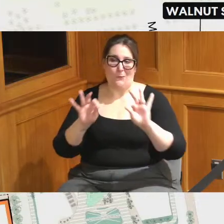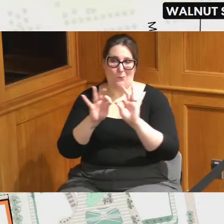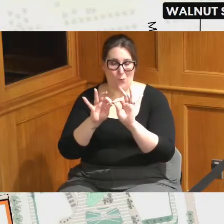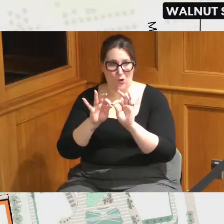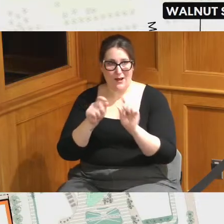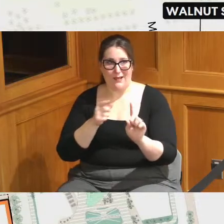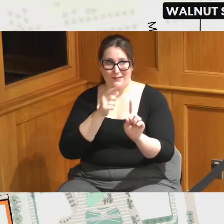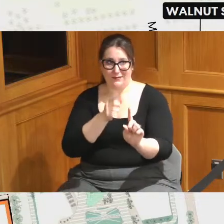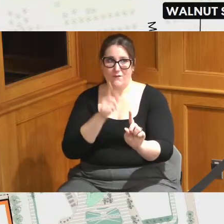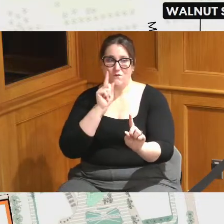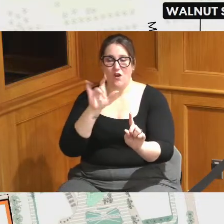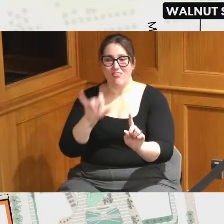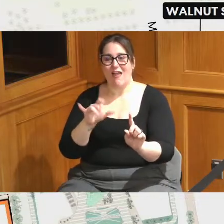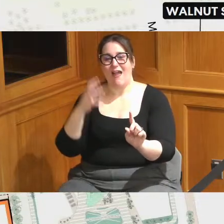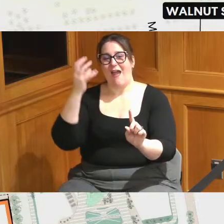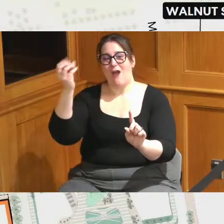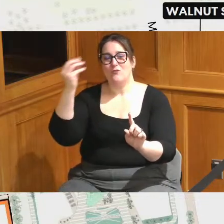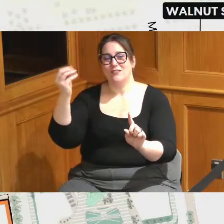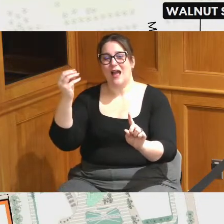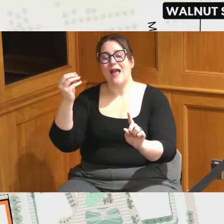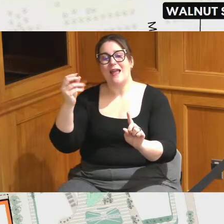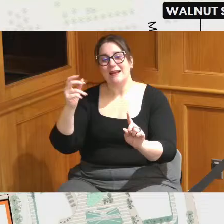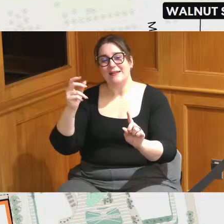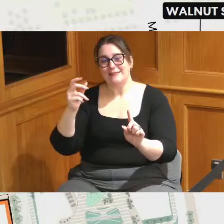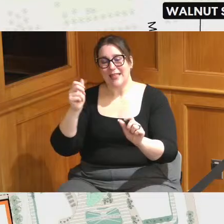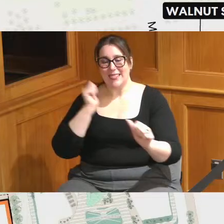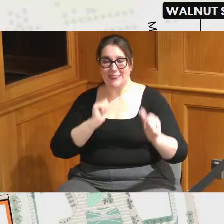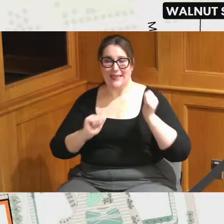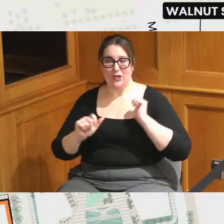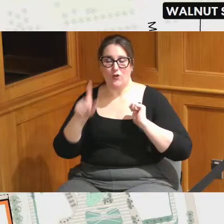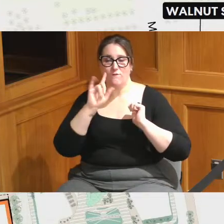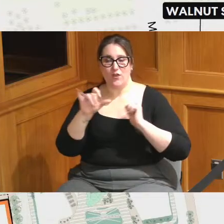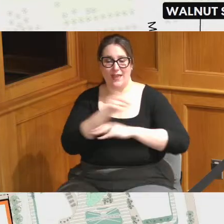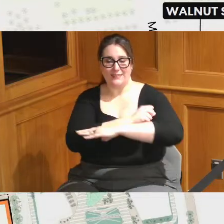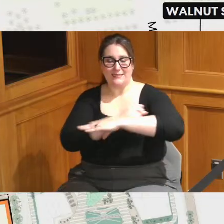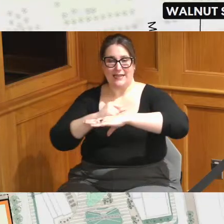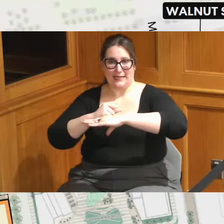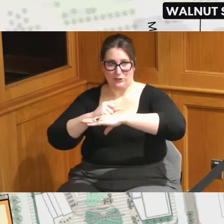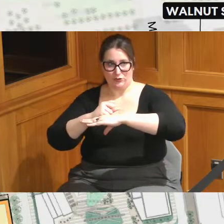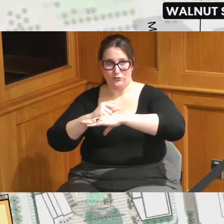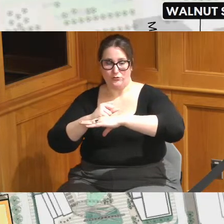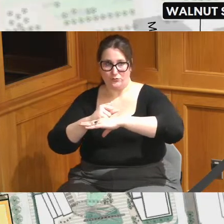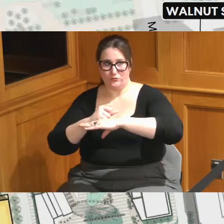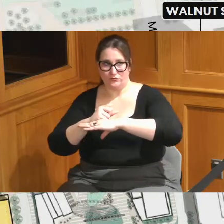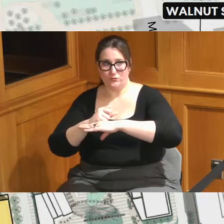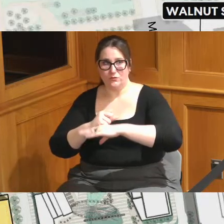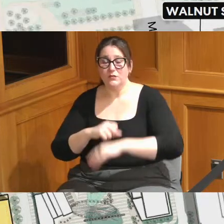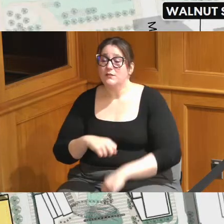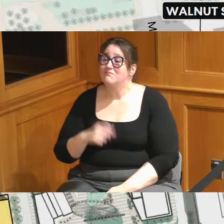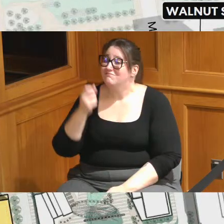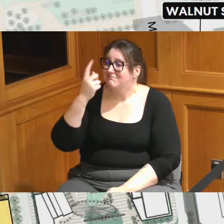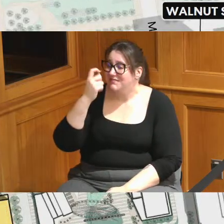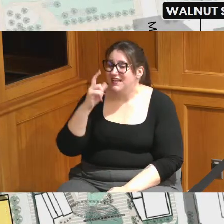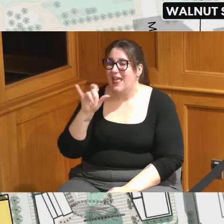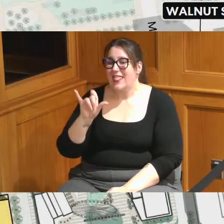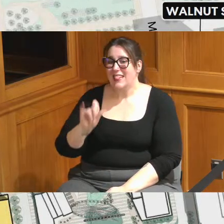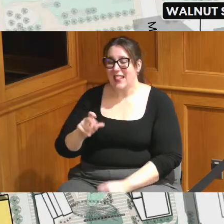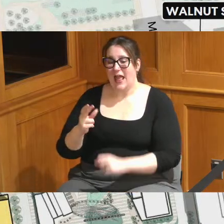the outdoor theater, the icon stage. In terms of vertical uses, this next graphic depiction shows